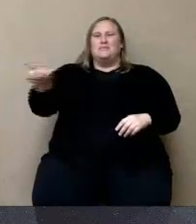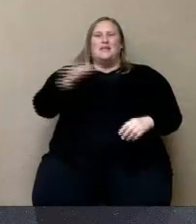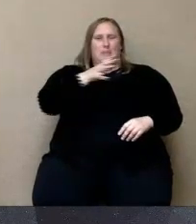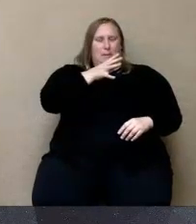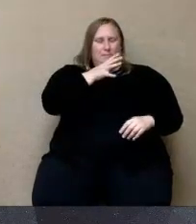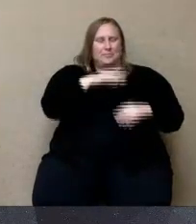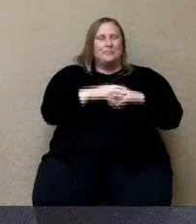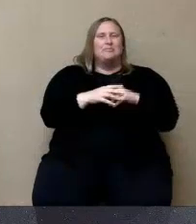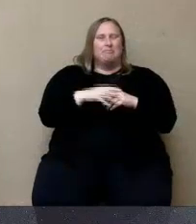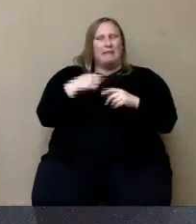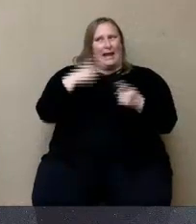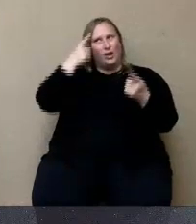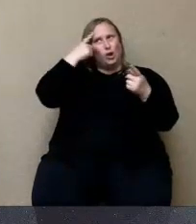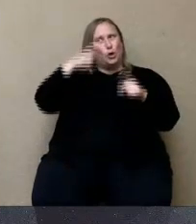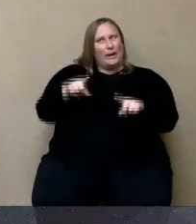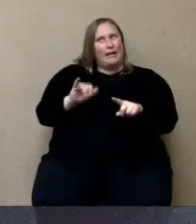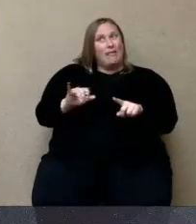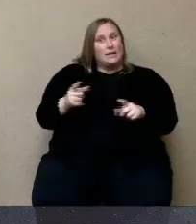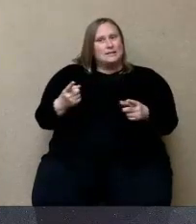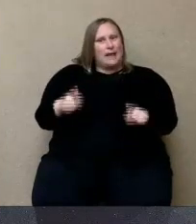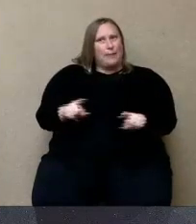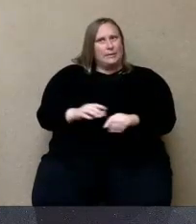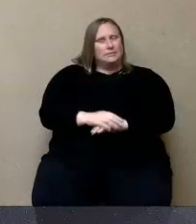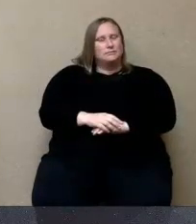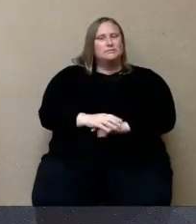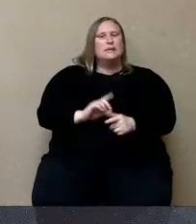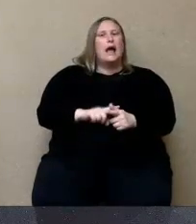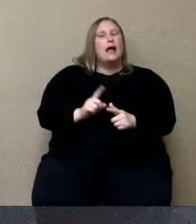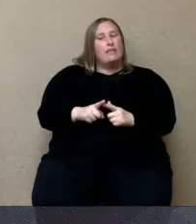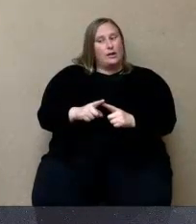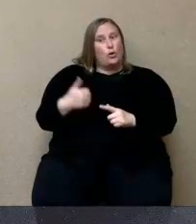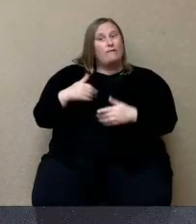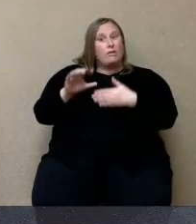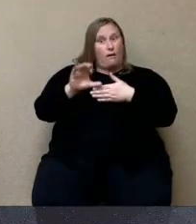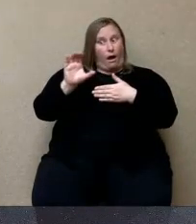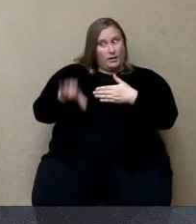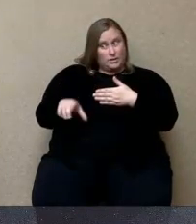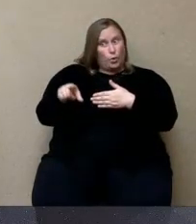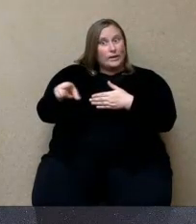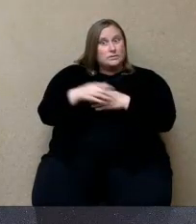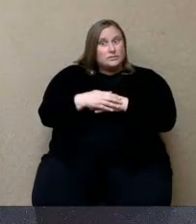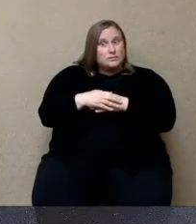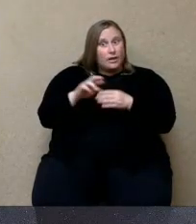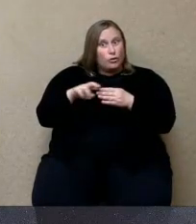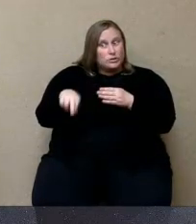Yeah, I also agree and that has happened and then you have the consequences as a result of that.